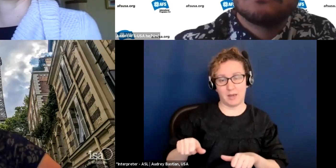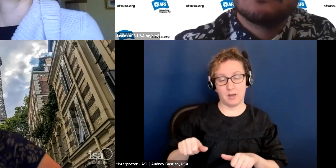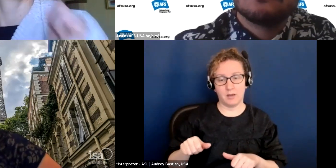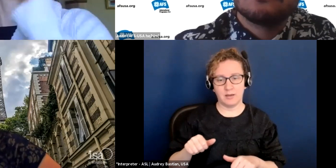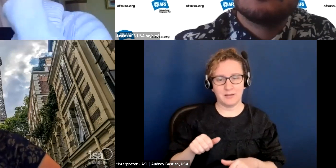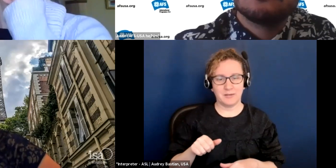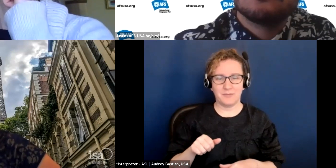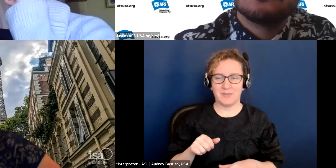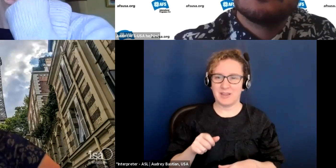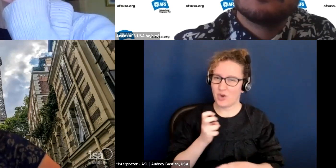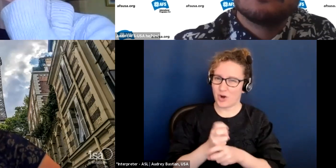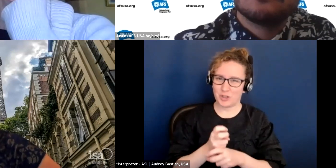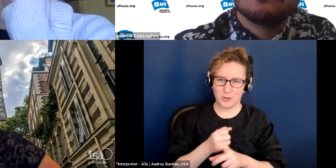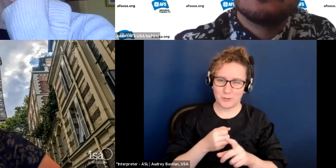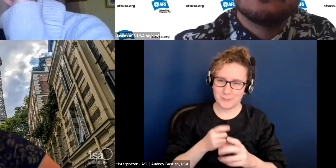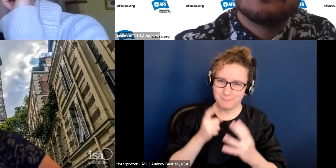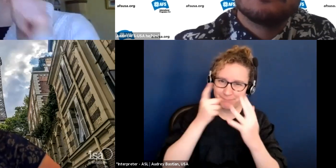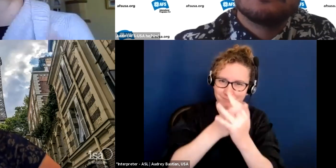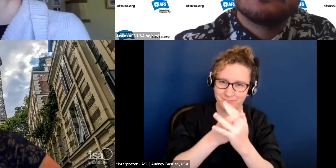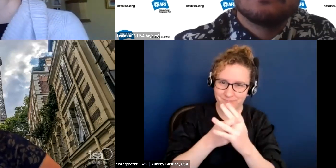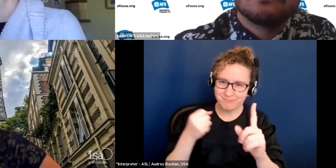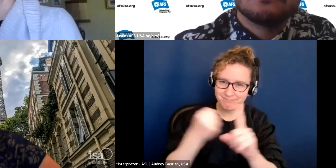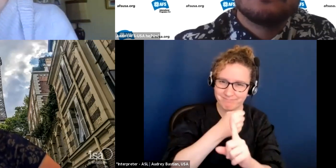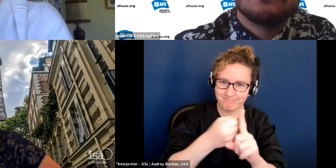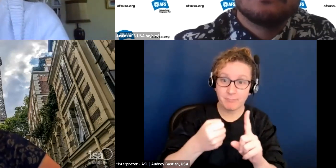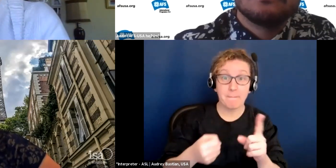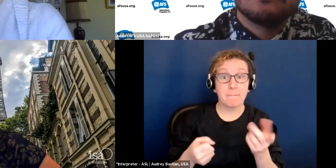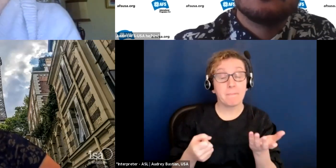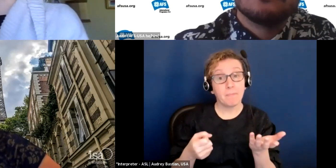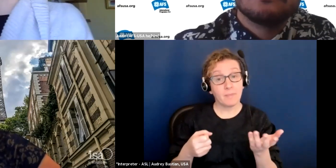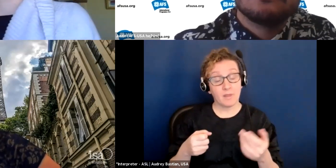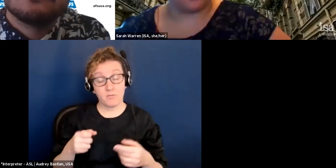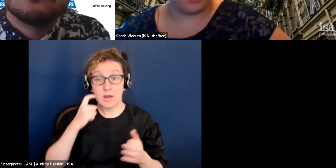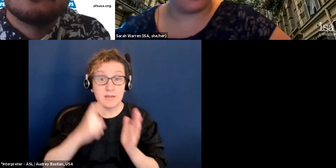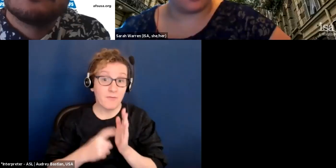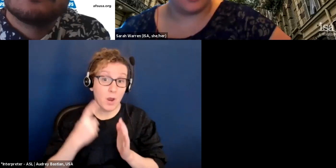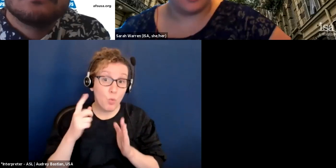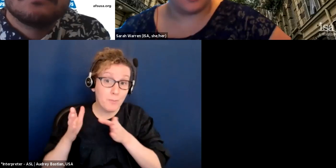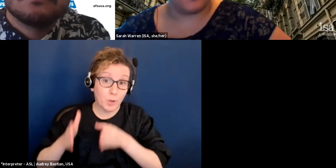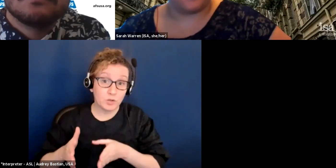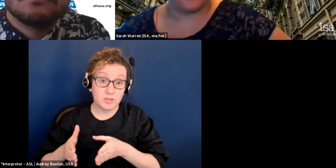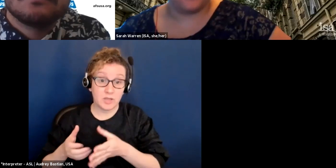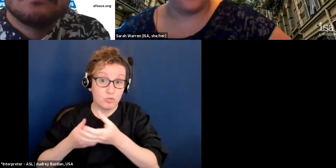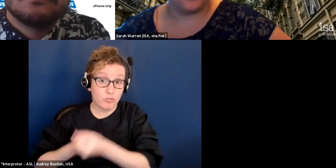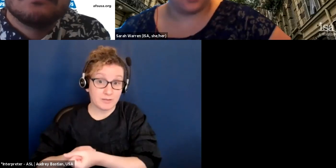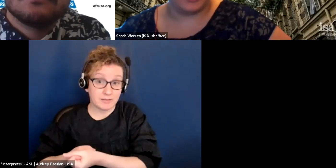but if you identify one trusted person at the organization or the school or wherever,